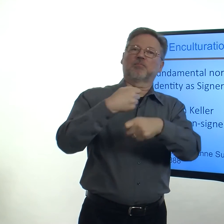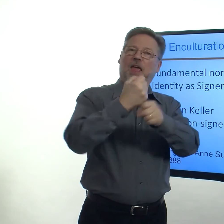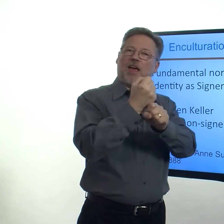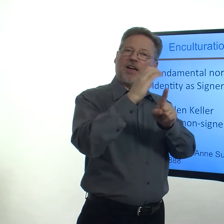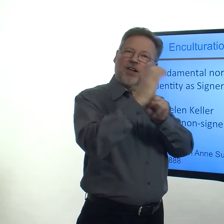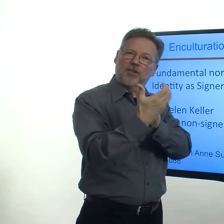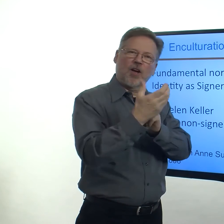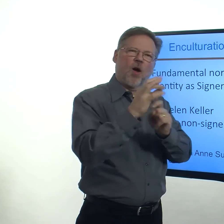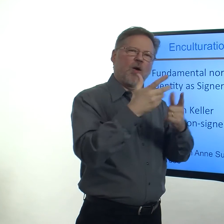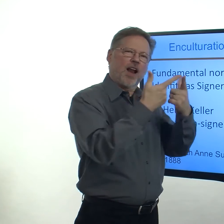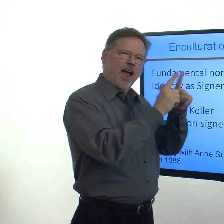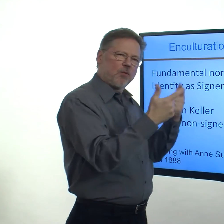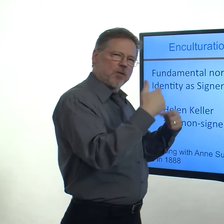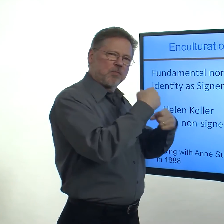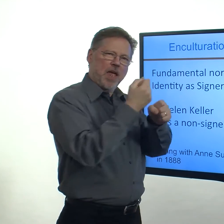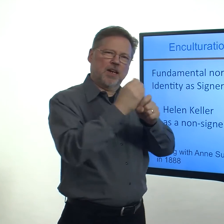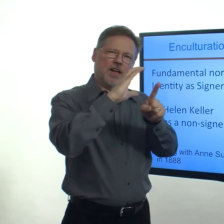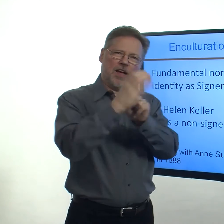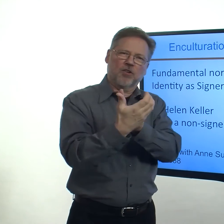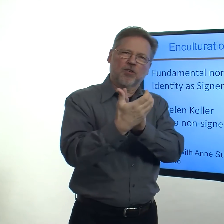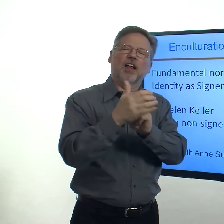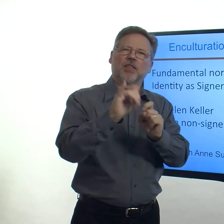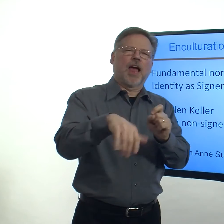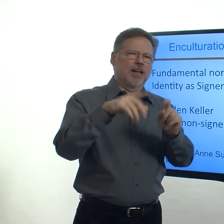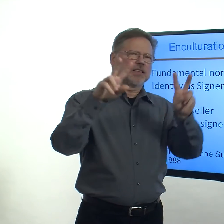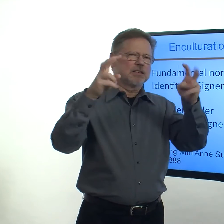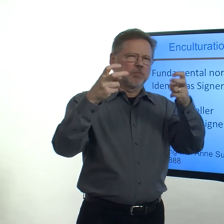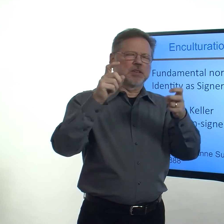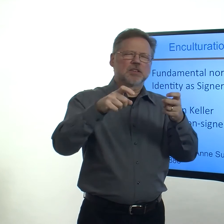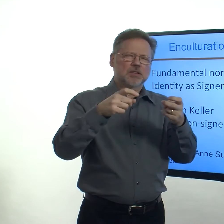Does being deaf make culture, or does language make culture?